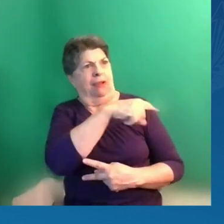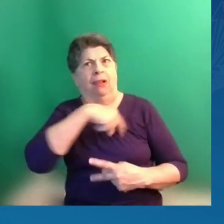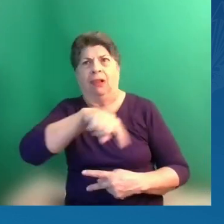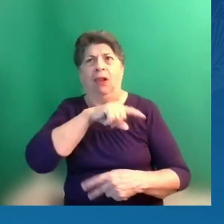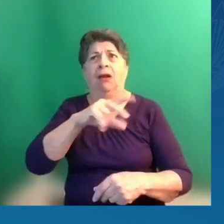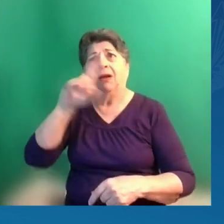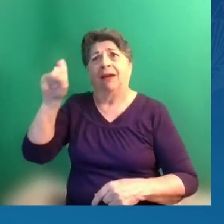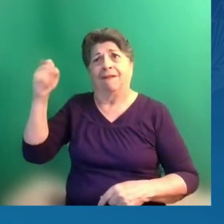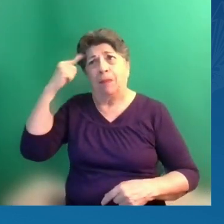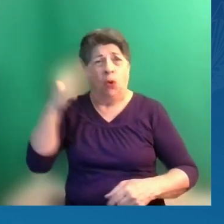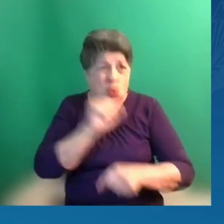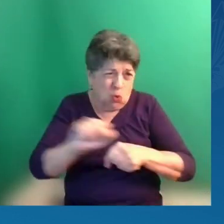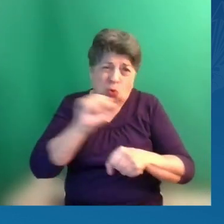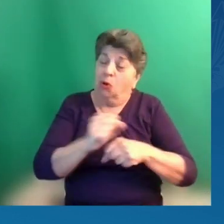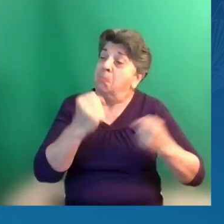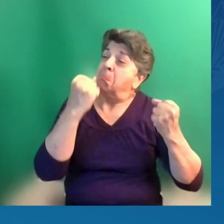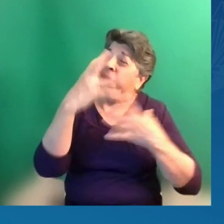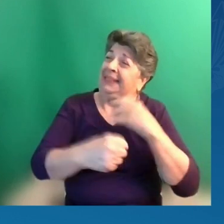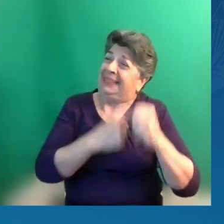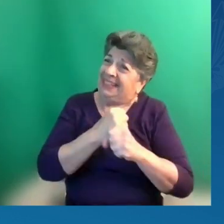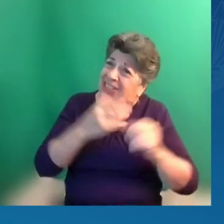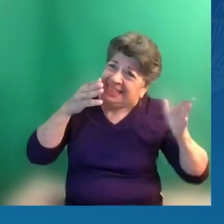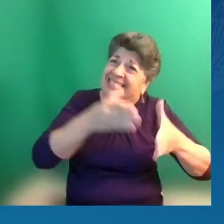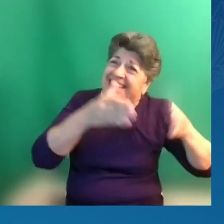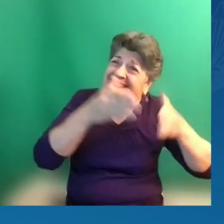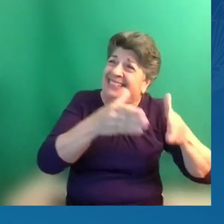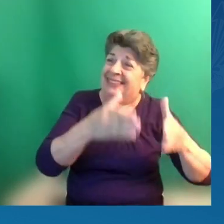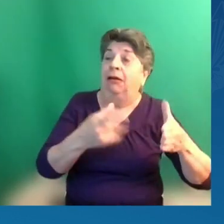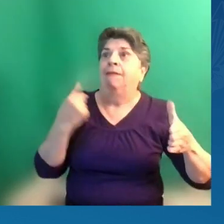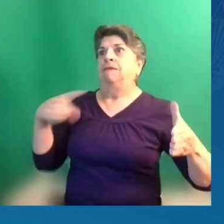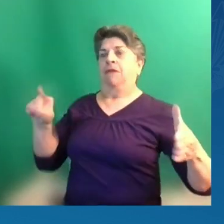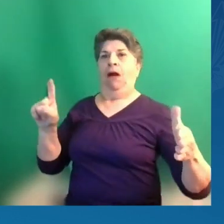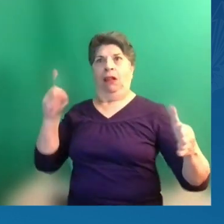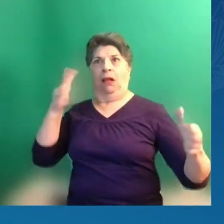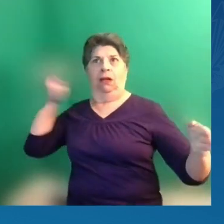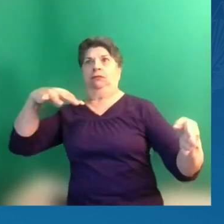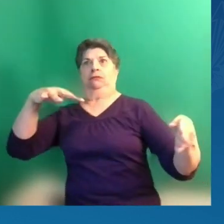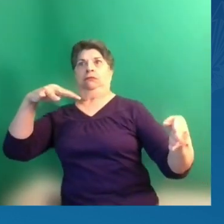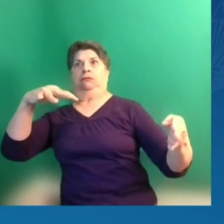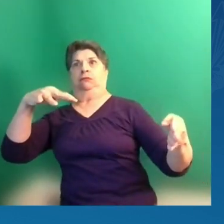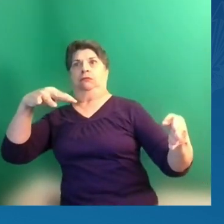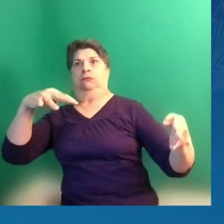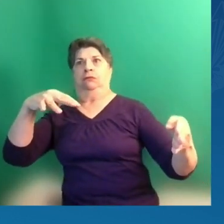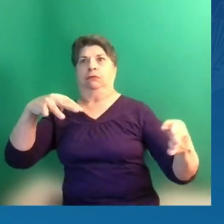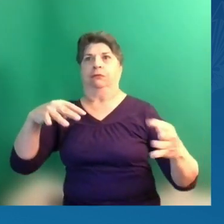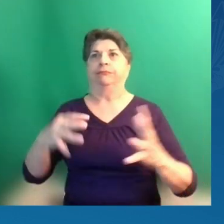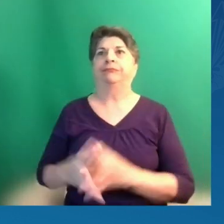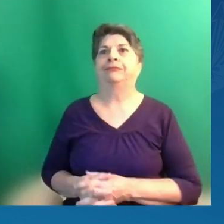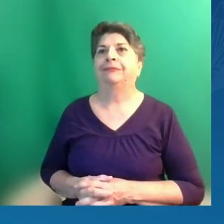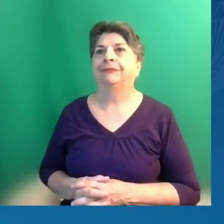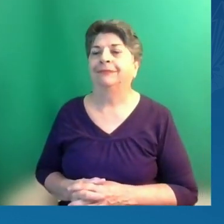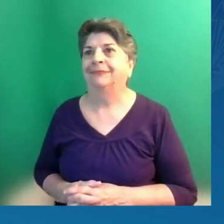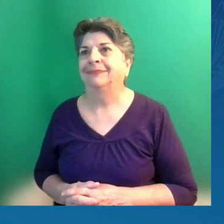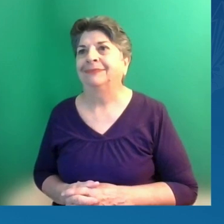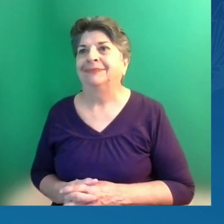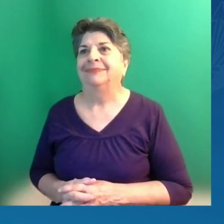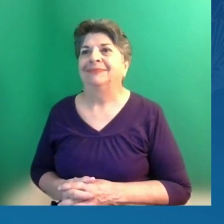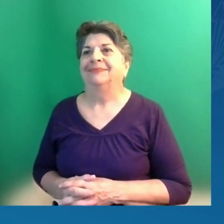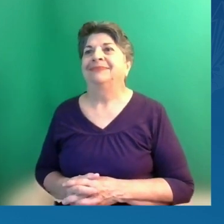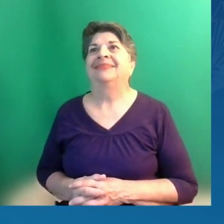So, as many of you know, I am a daughter of California. And as a result, many things have probably flowed from that